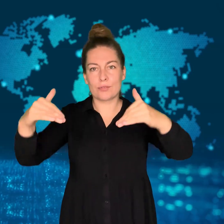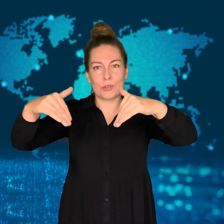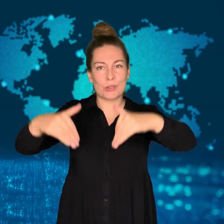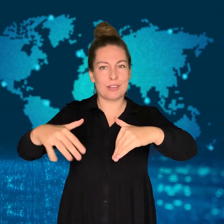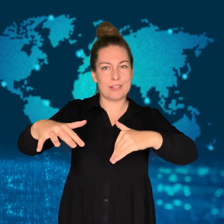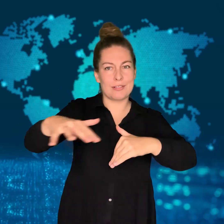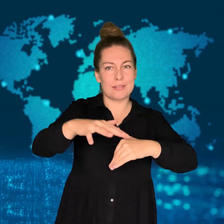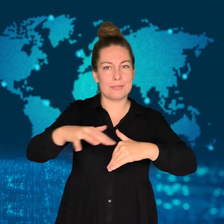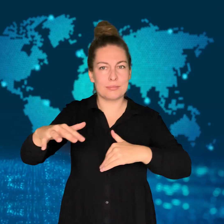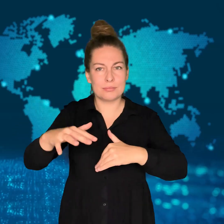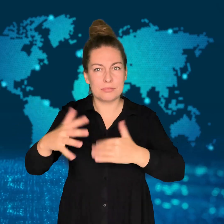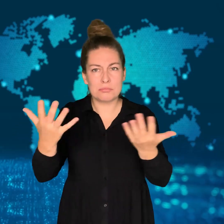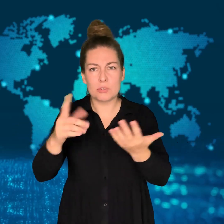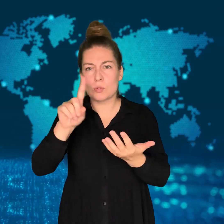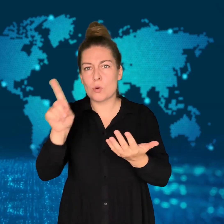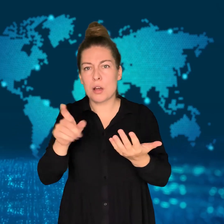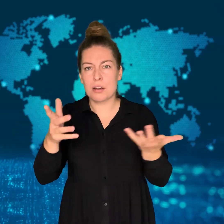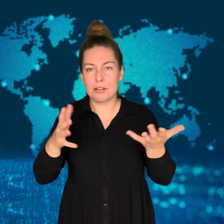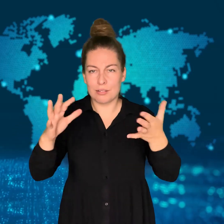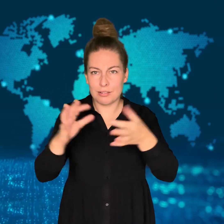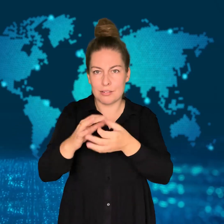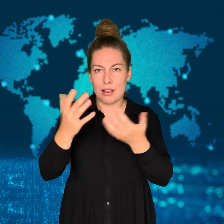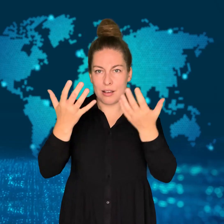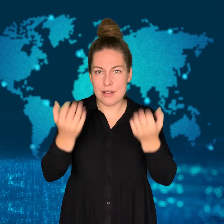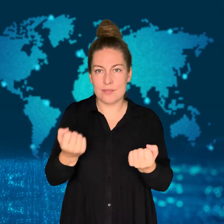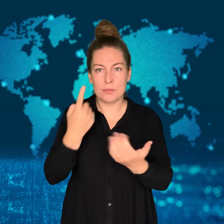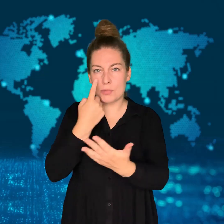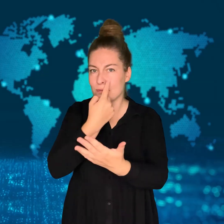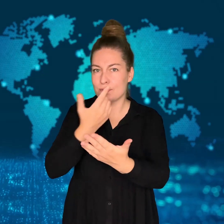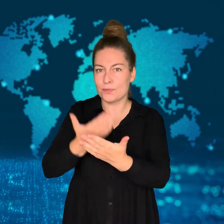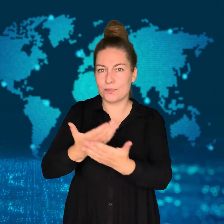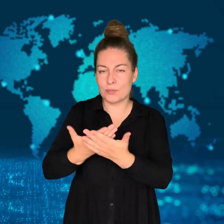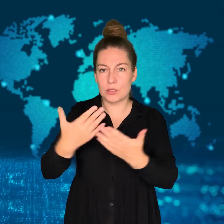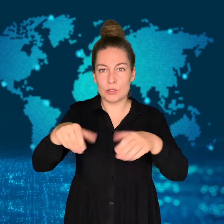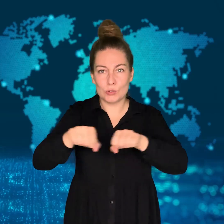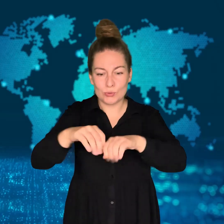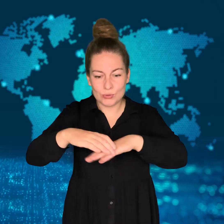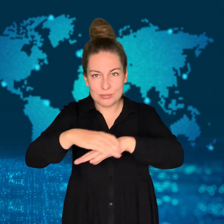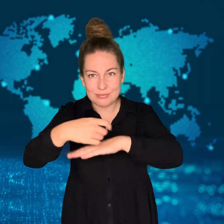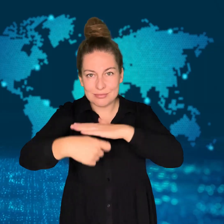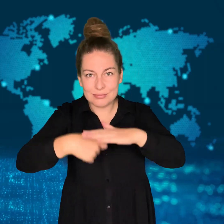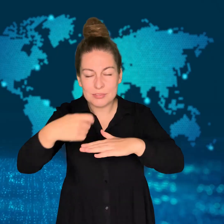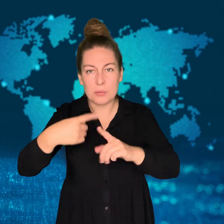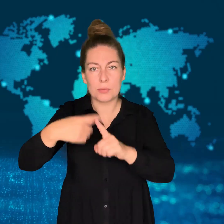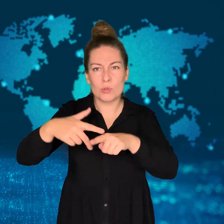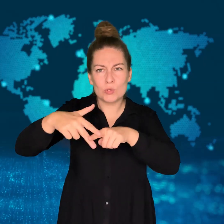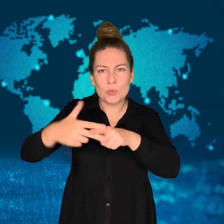He owned the surrounding land and collected bat guano or excrement to